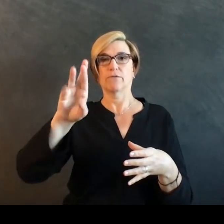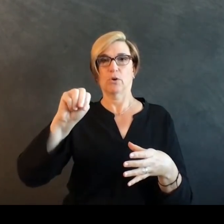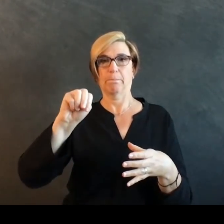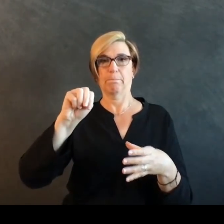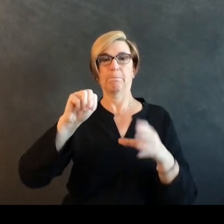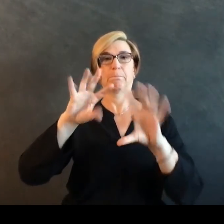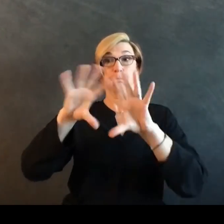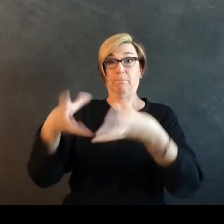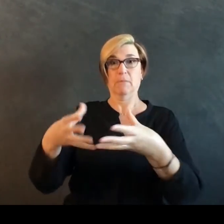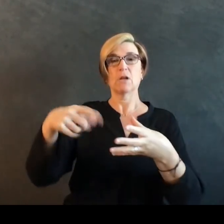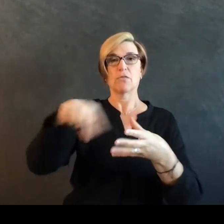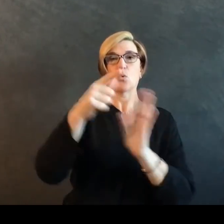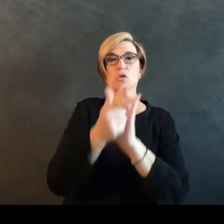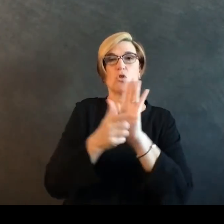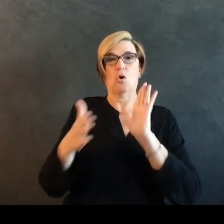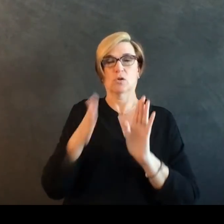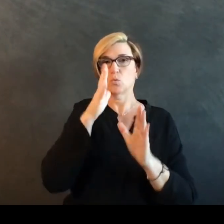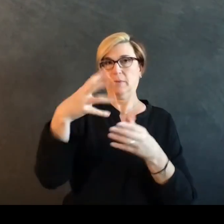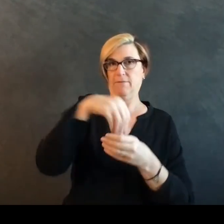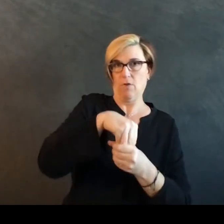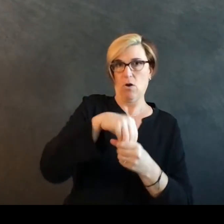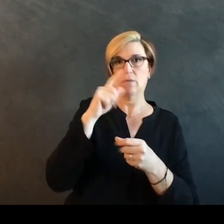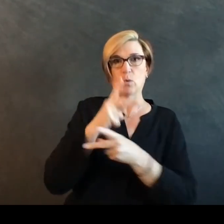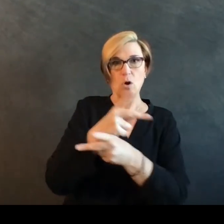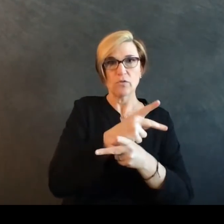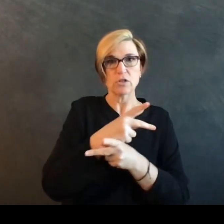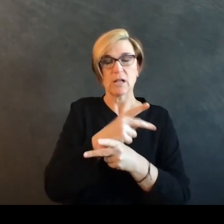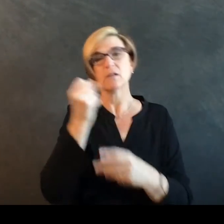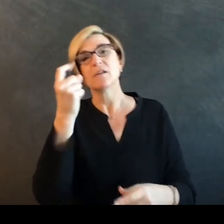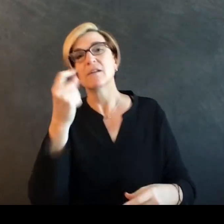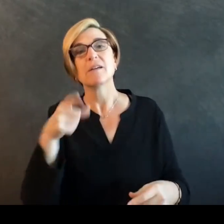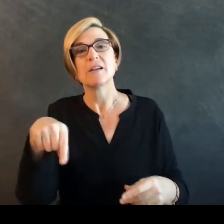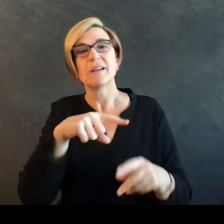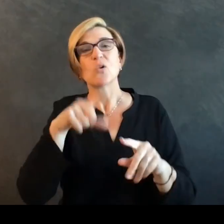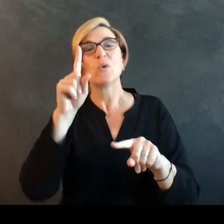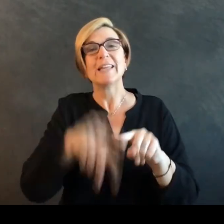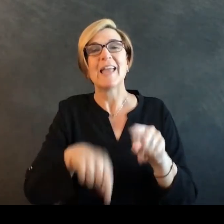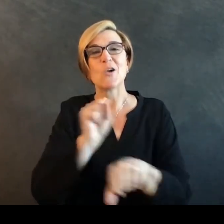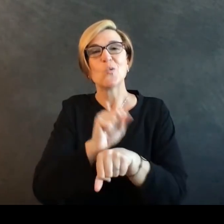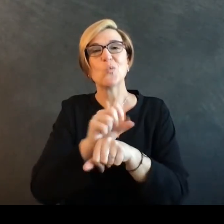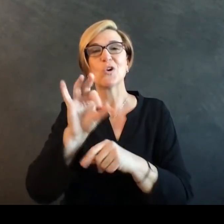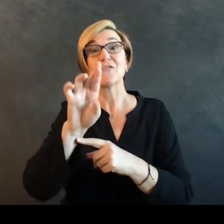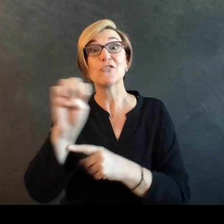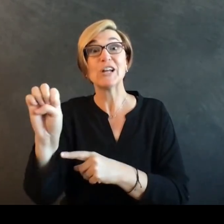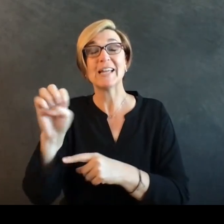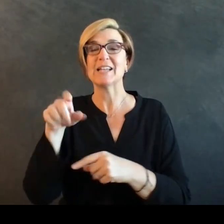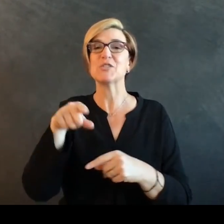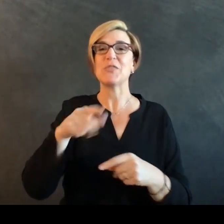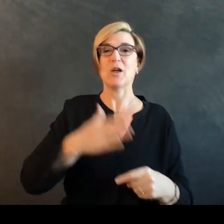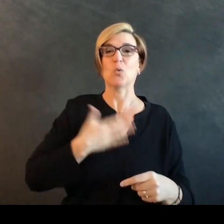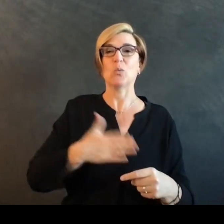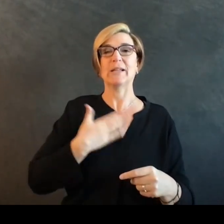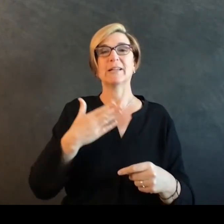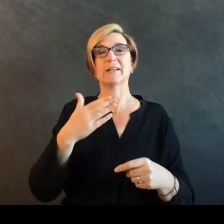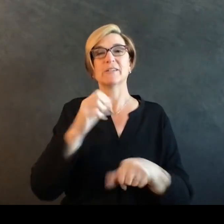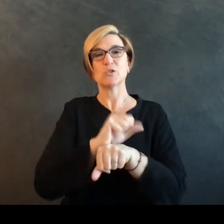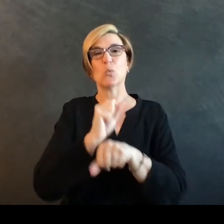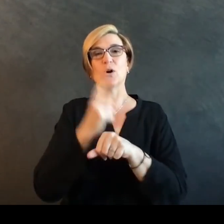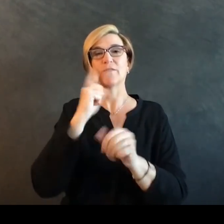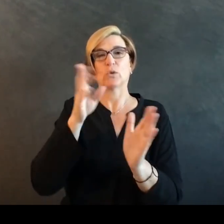very very little money they couldn't work for free so they've agreed to basically work for what they would sign up to work for charitable organizations